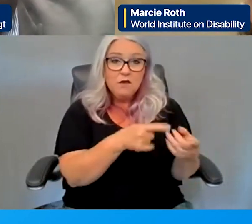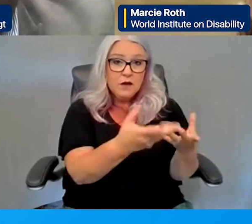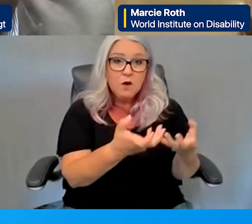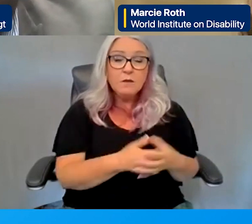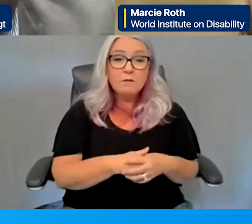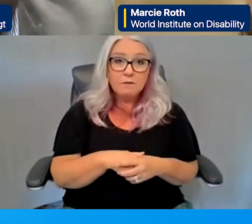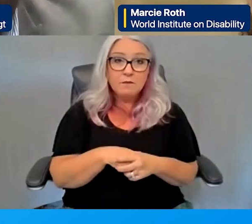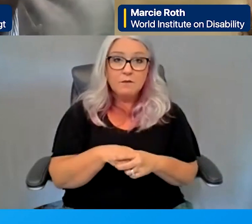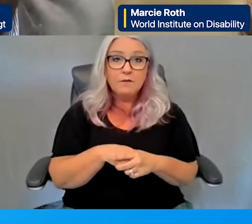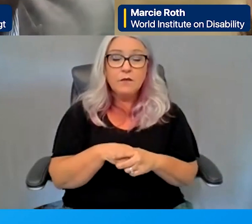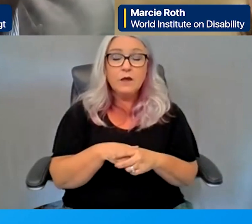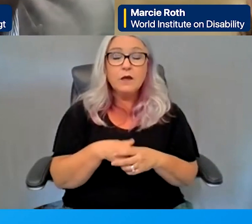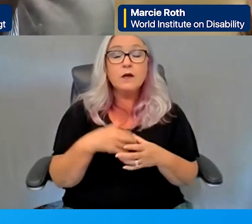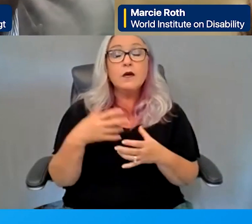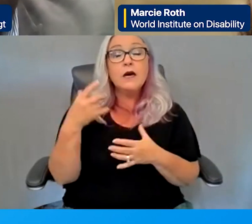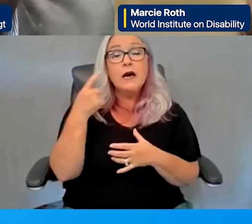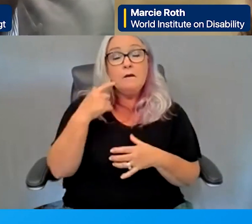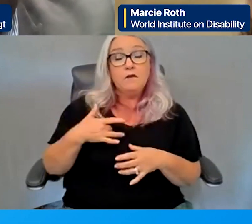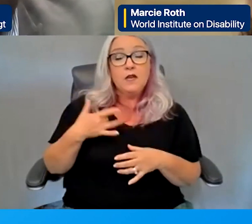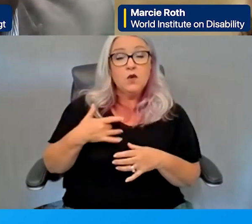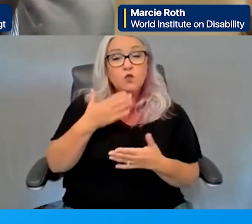place to start would be in